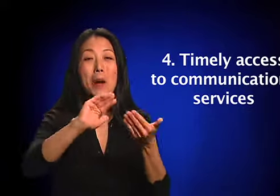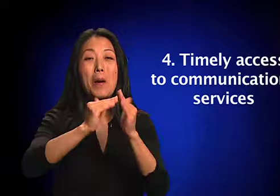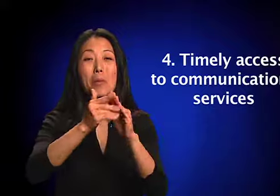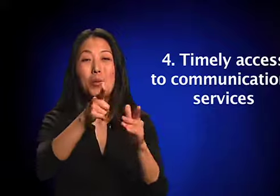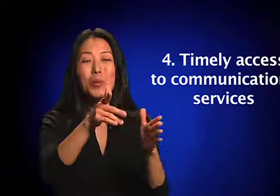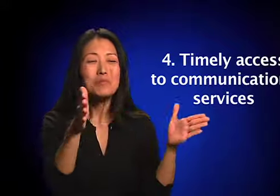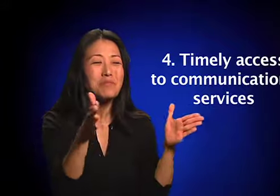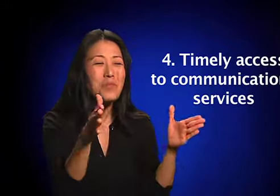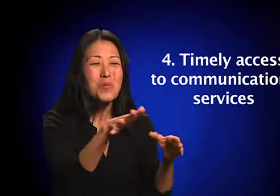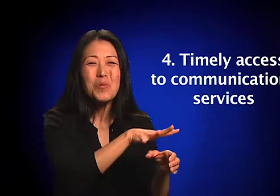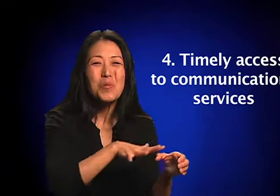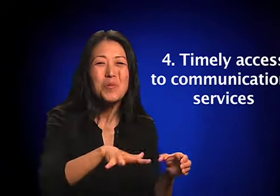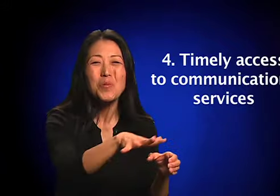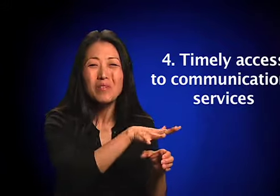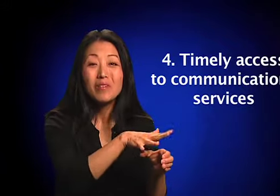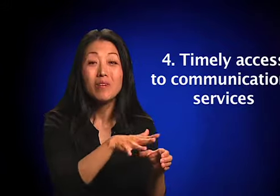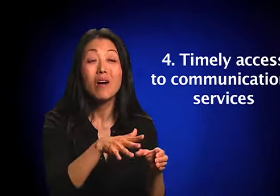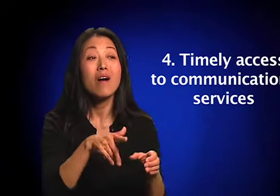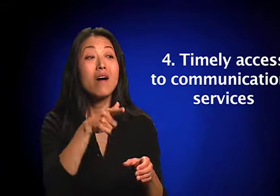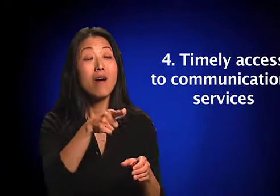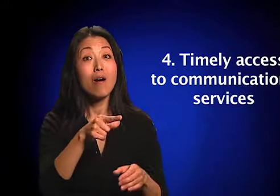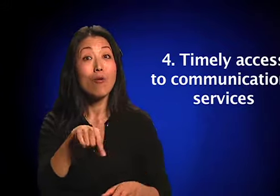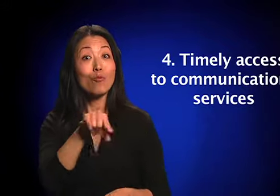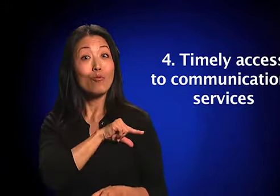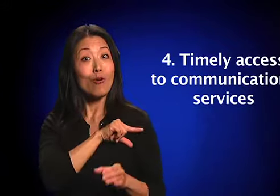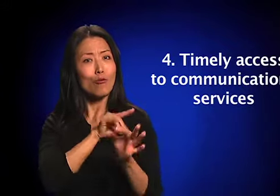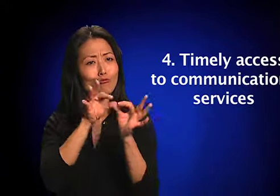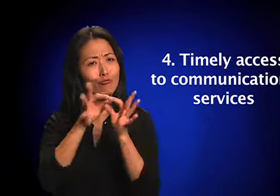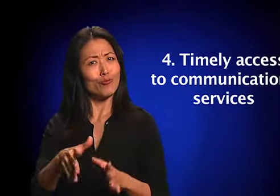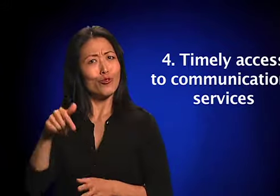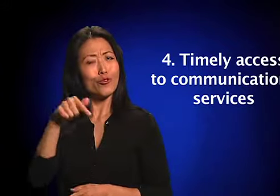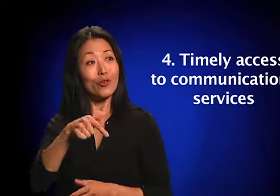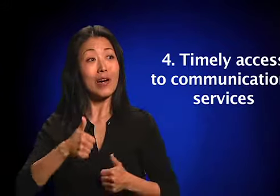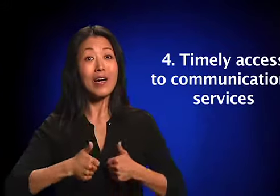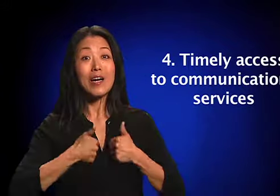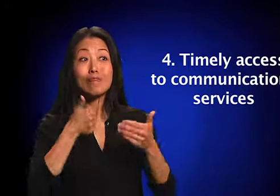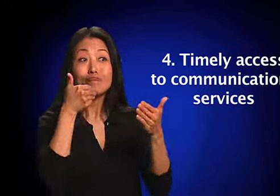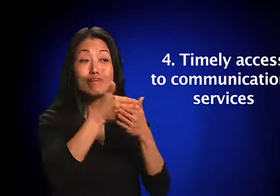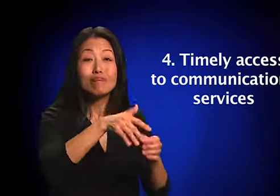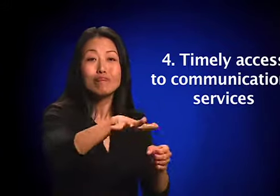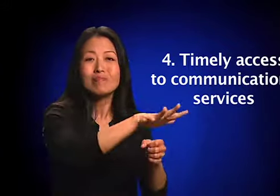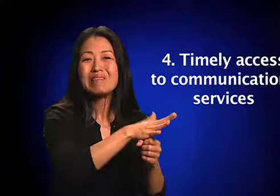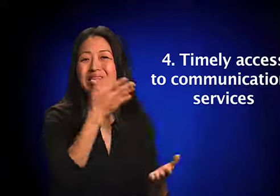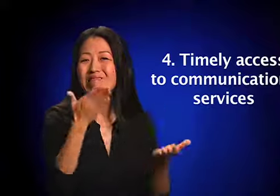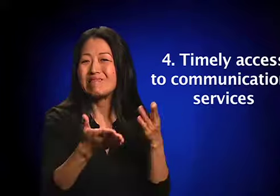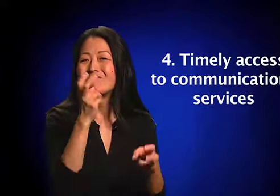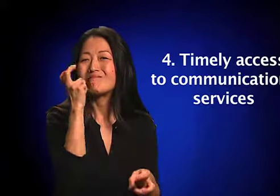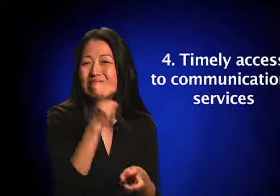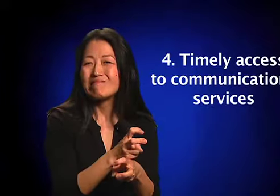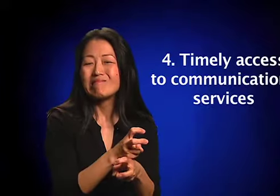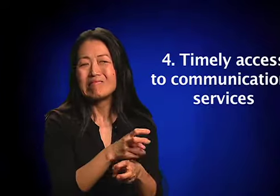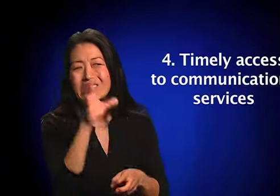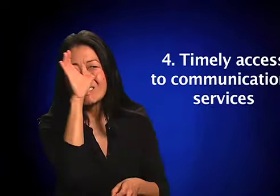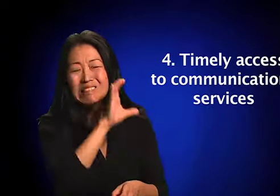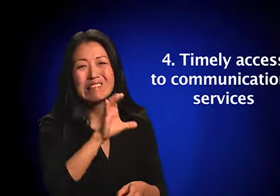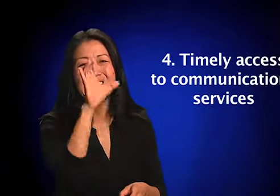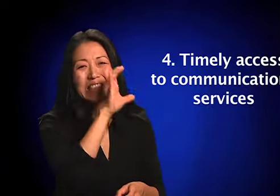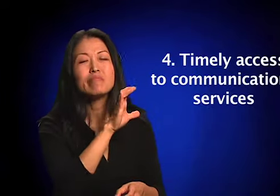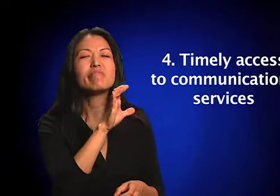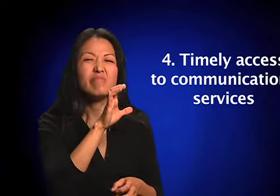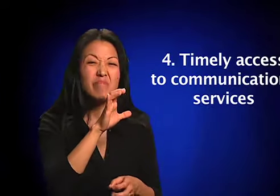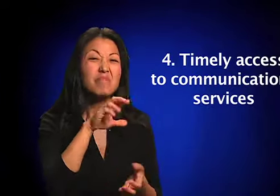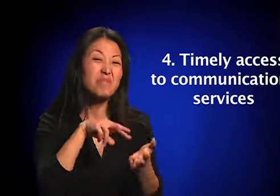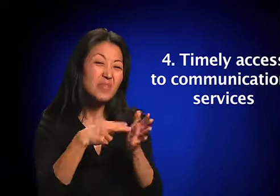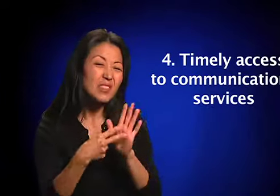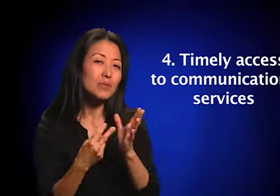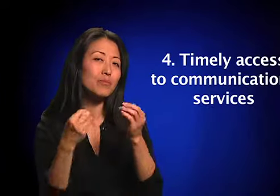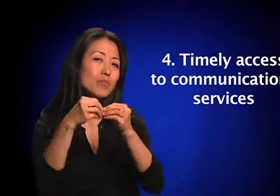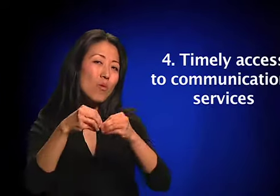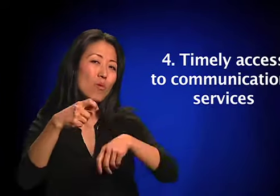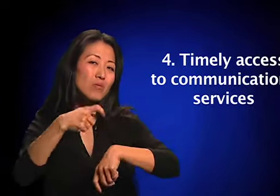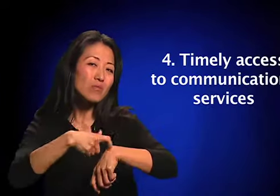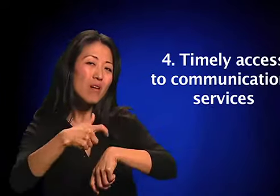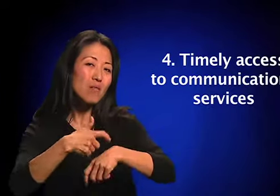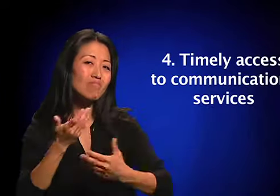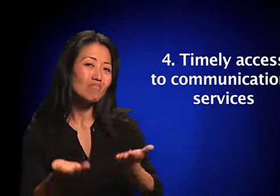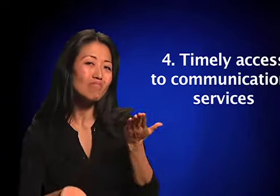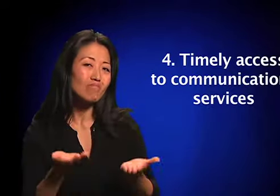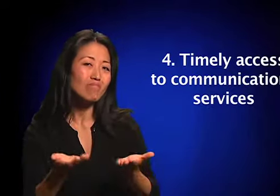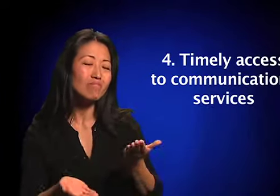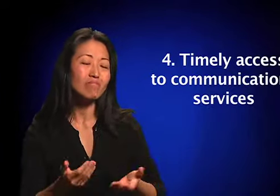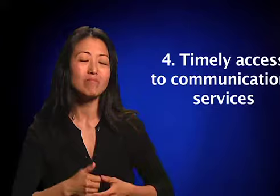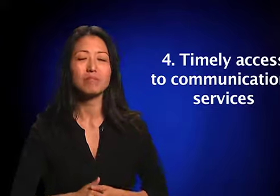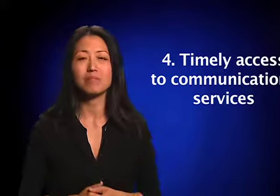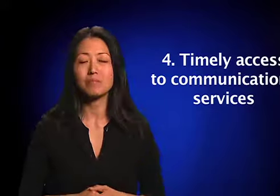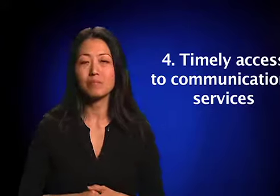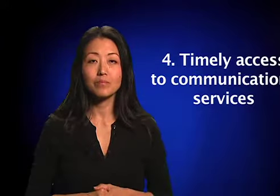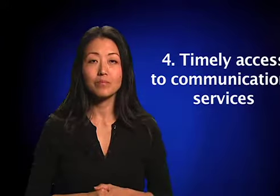may be harder to find, it may take longer.